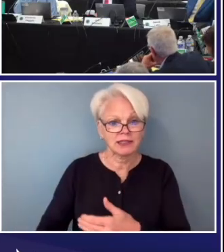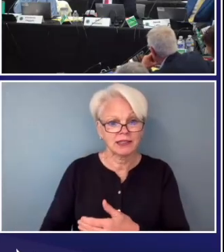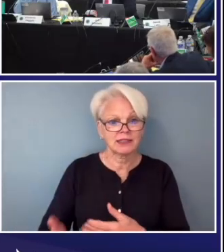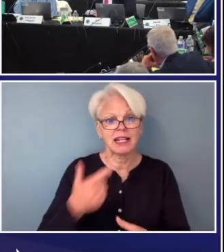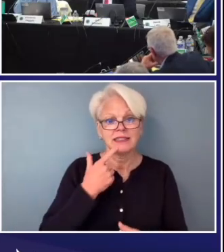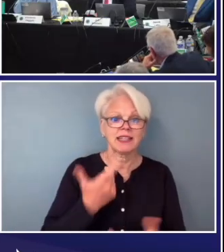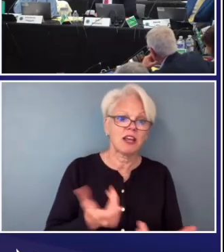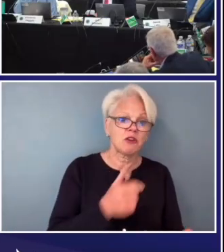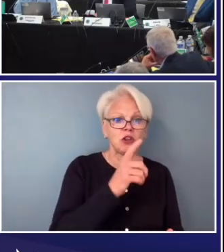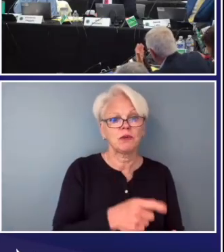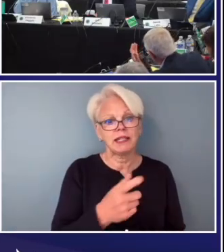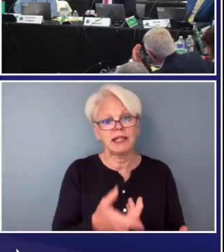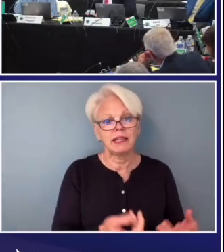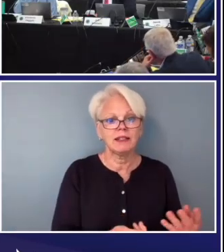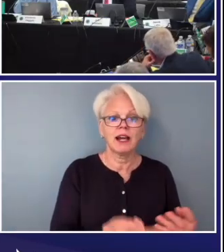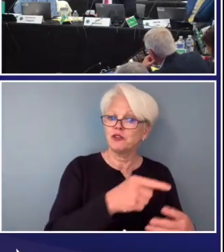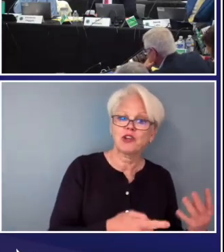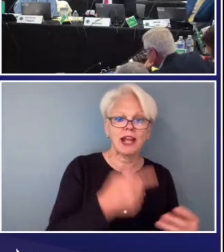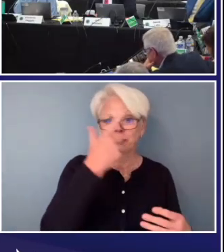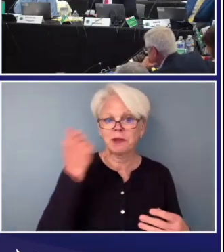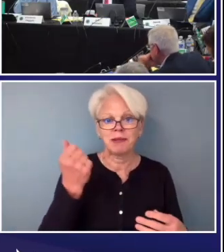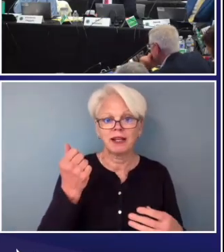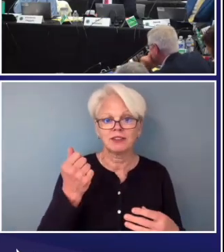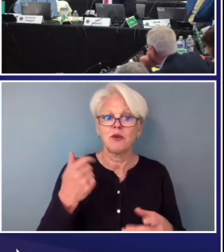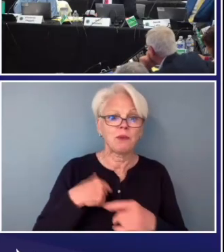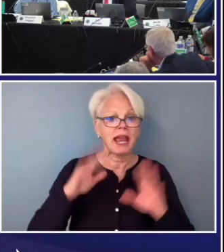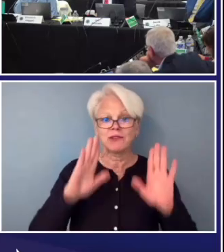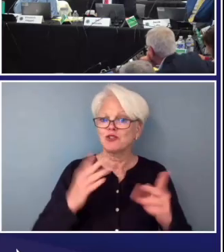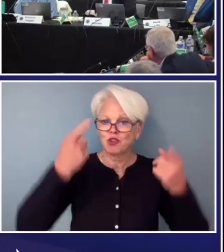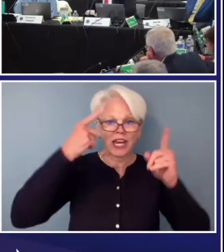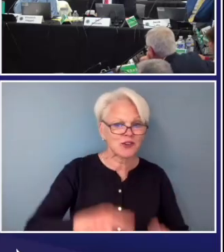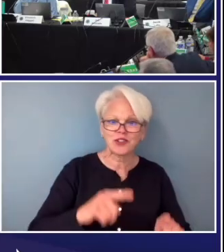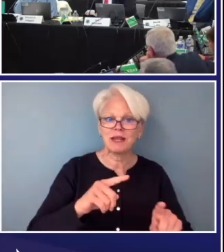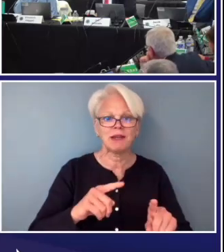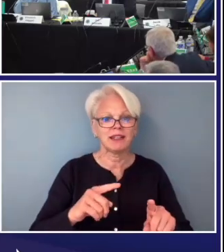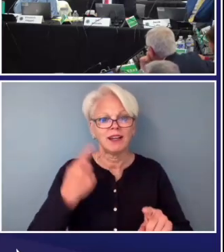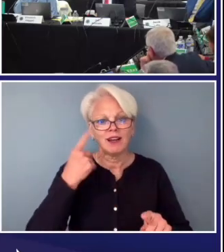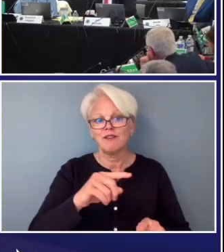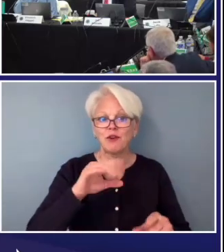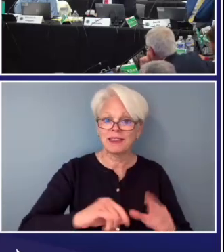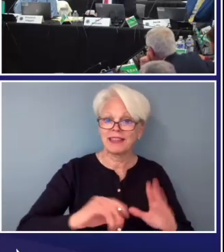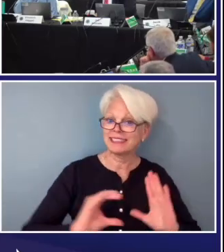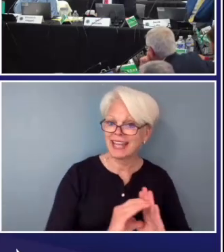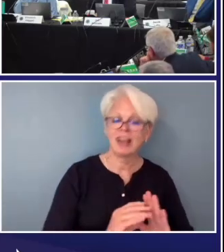because we reached this great, you know, agreement and consensus on this section. Maybe we can take a look at it.